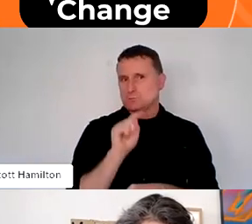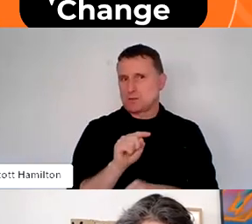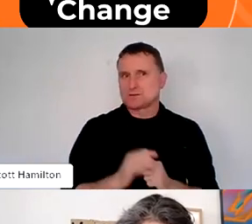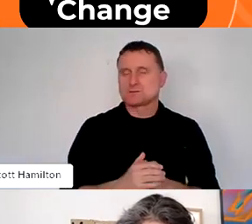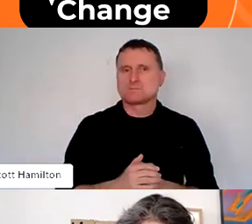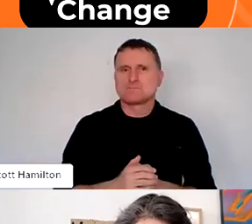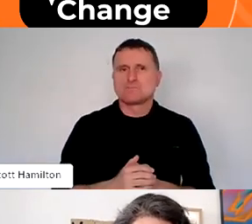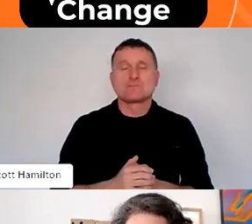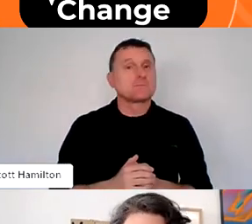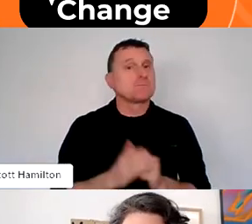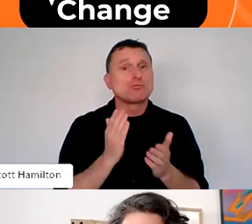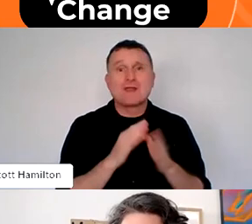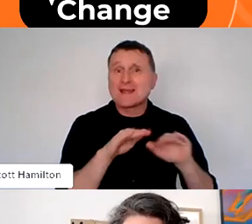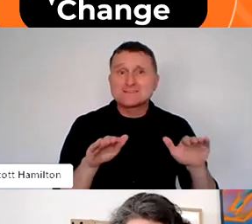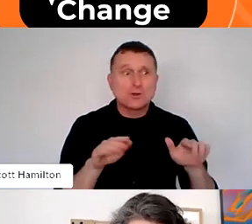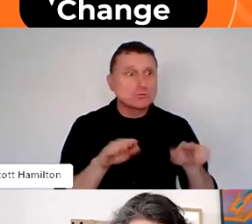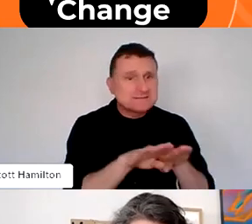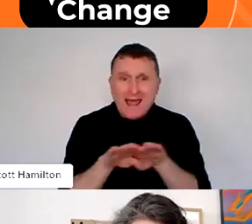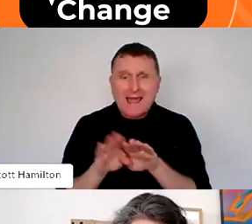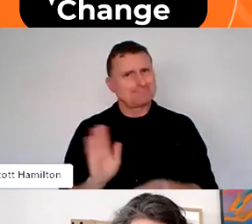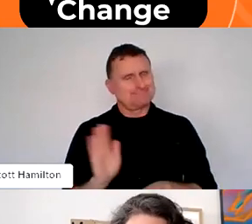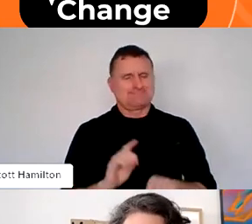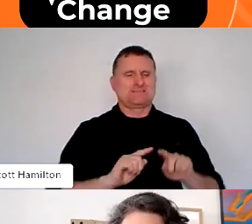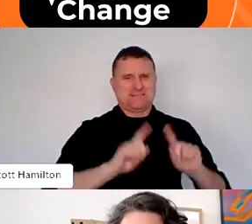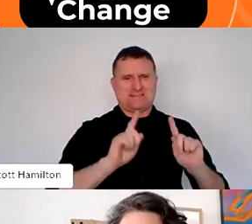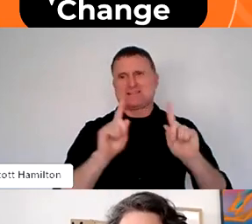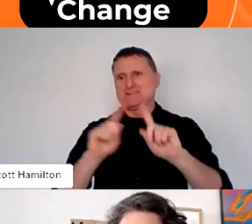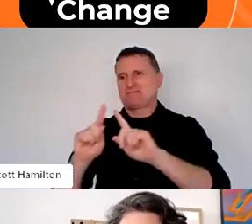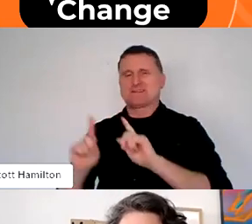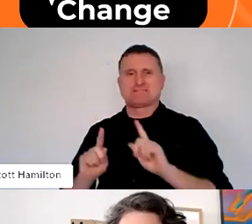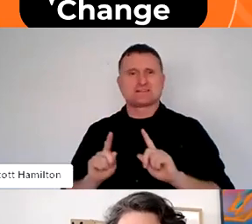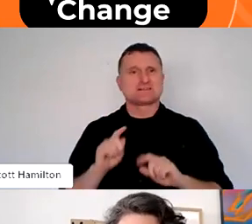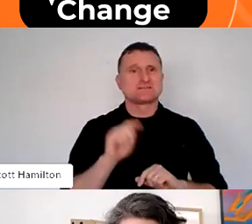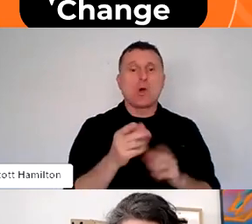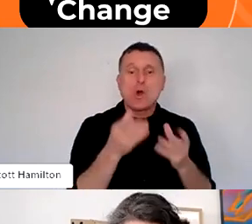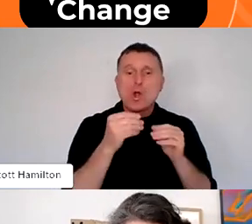such a variety, how flexible will the learning environment be. So